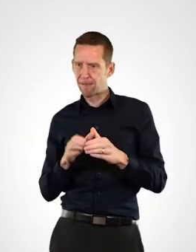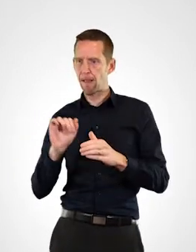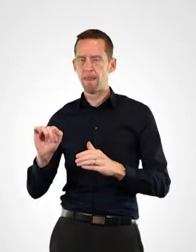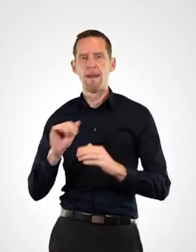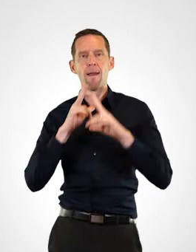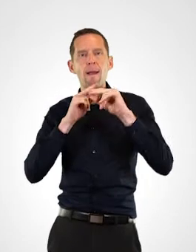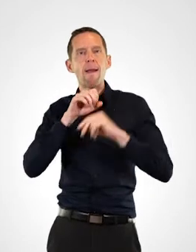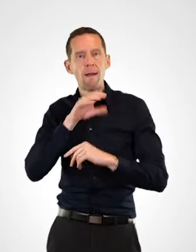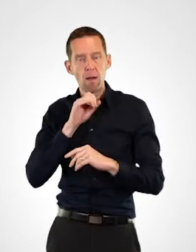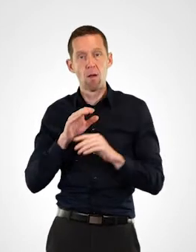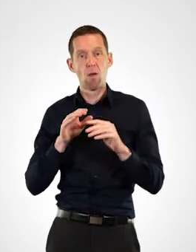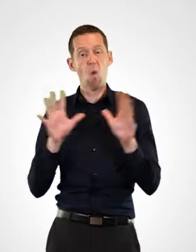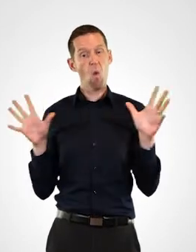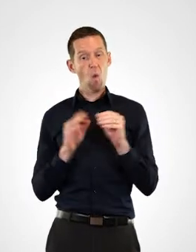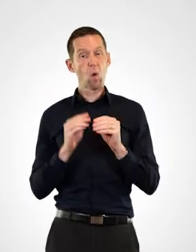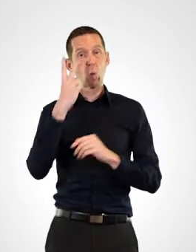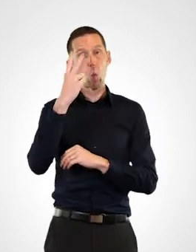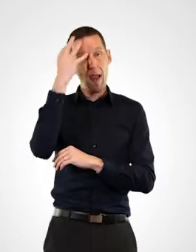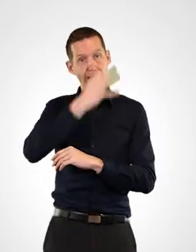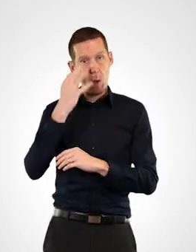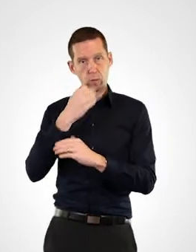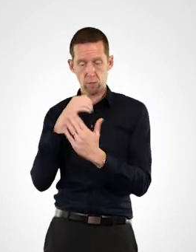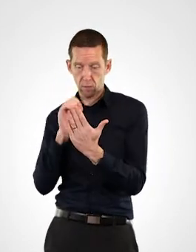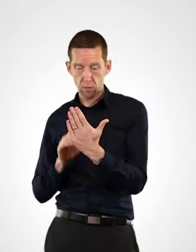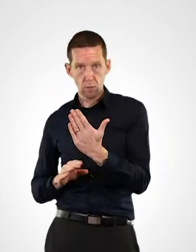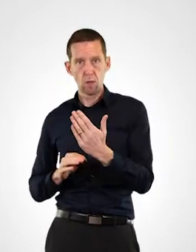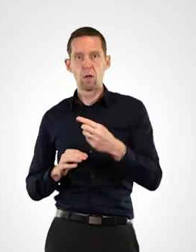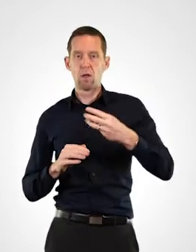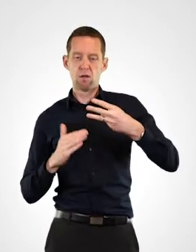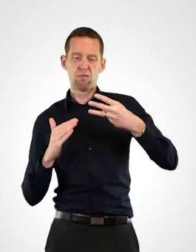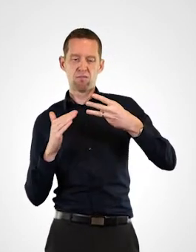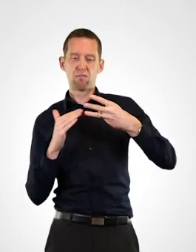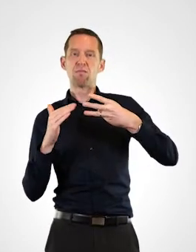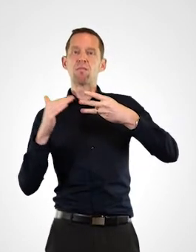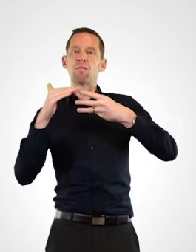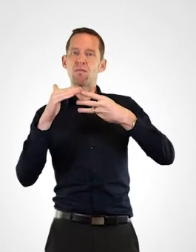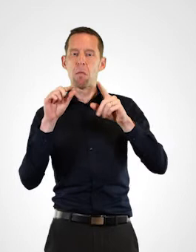and that took about two hours to classify them as pre-canonical,